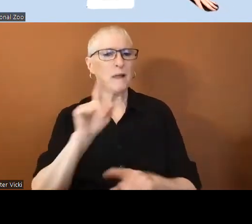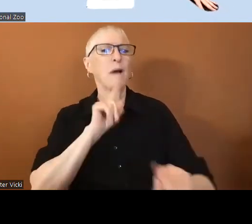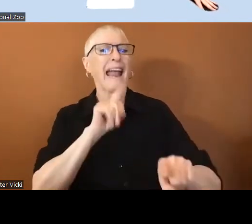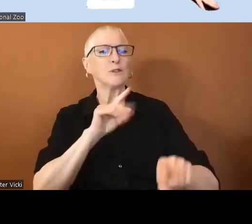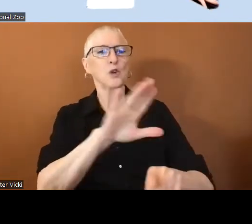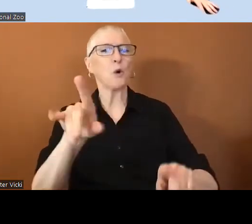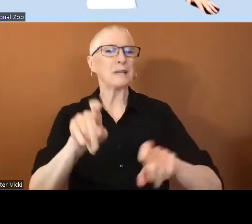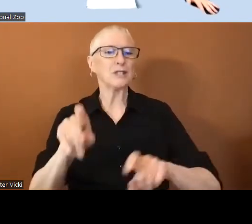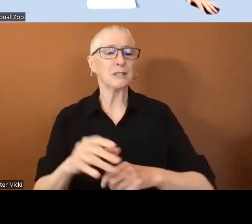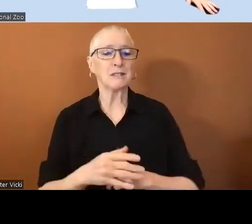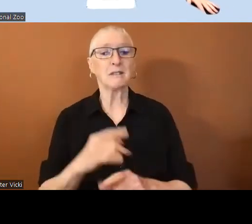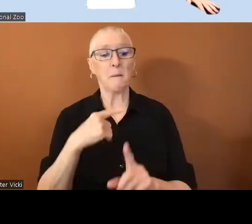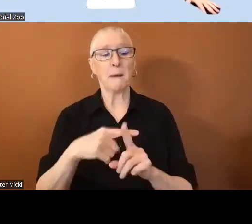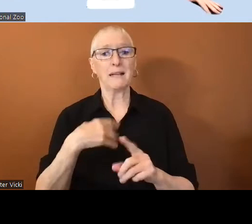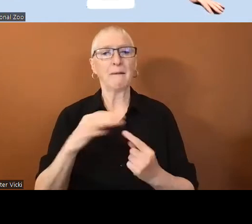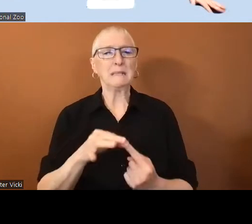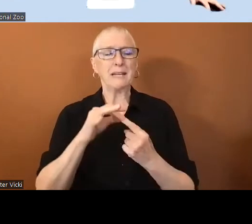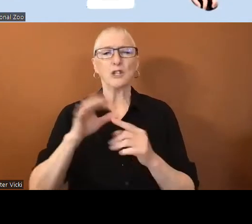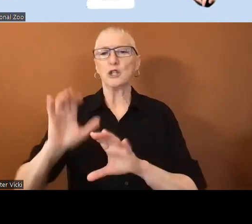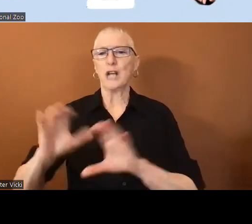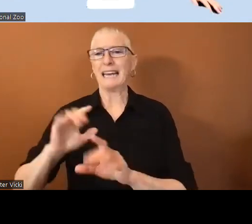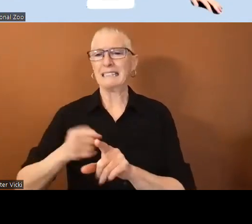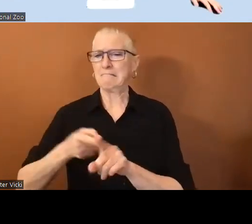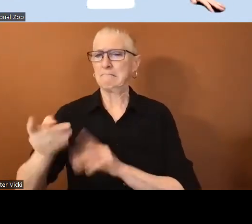We also have a special chat expert - Karen McDonald,